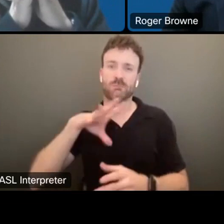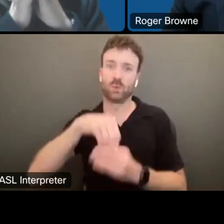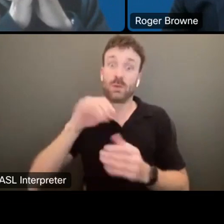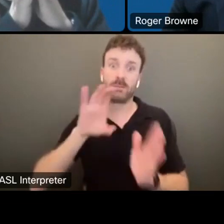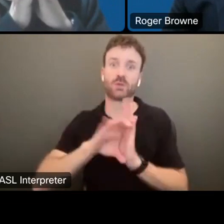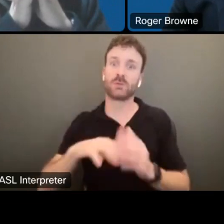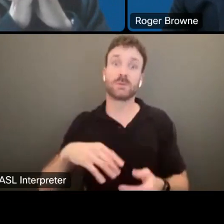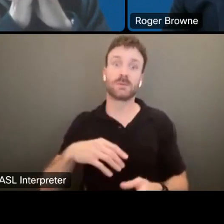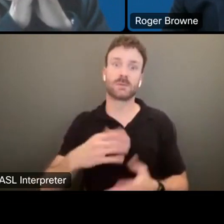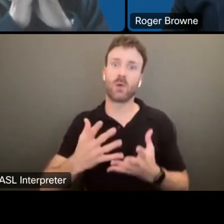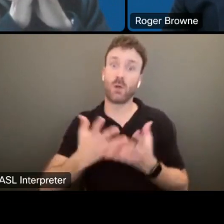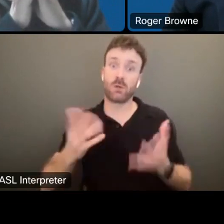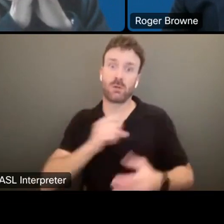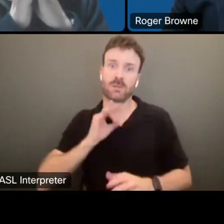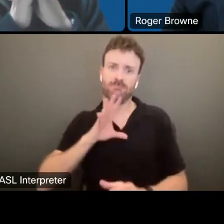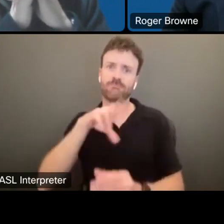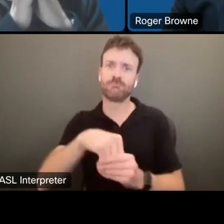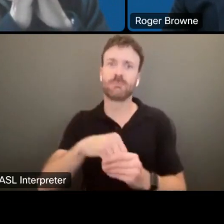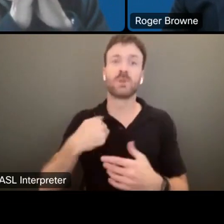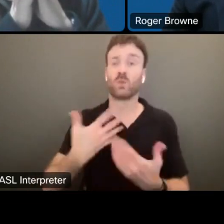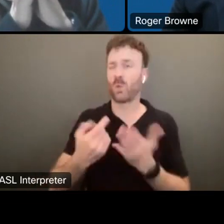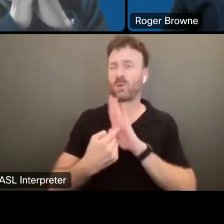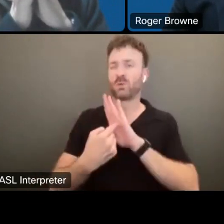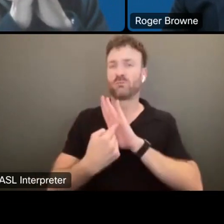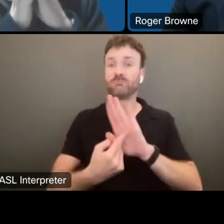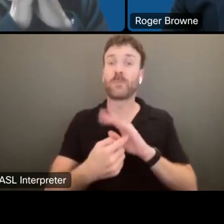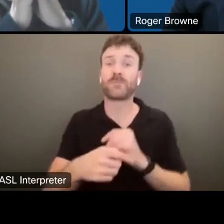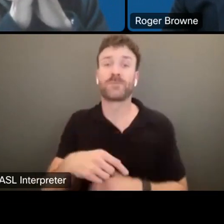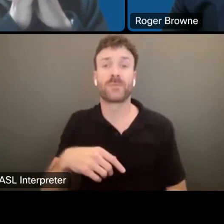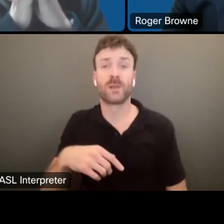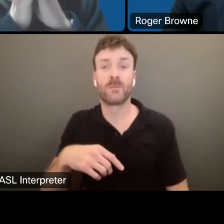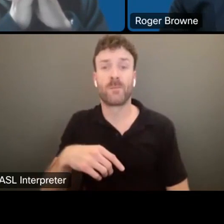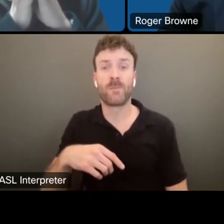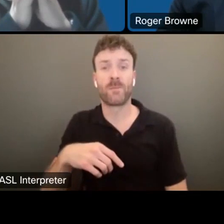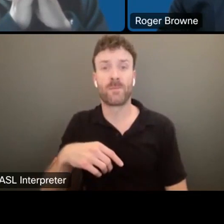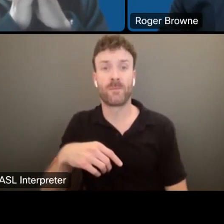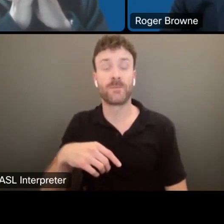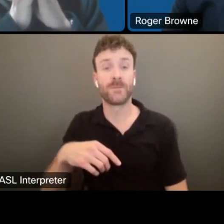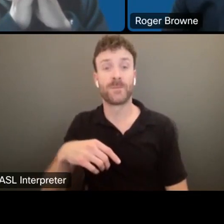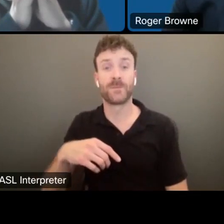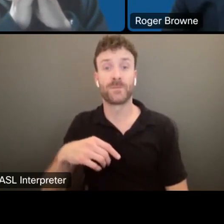And just want to share with everyone the harsh reality that a lot of what Stuart's talking